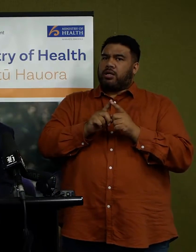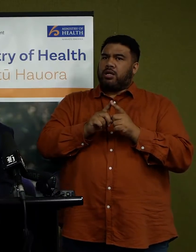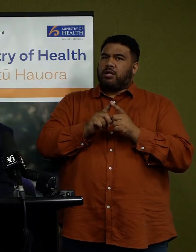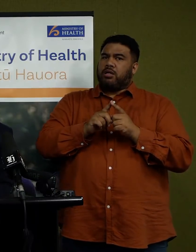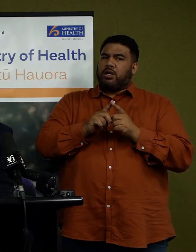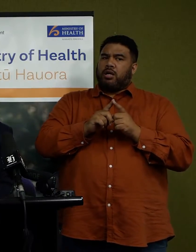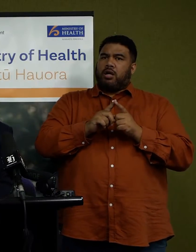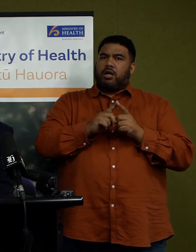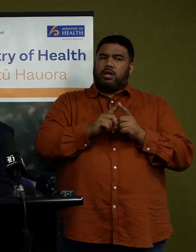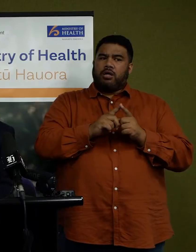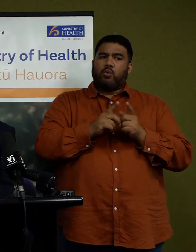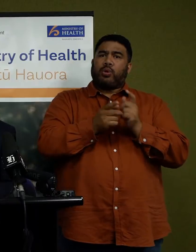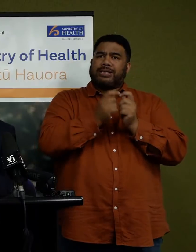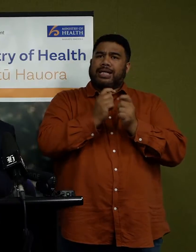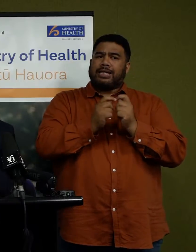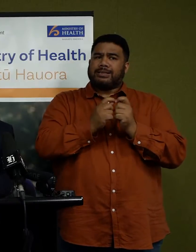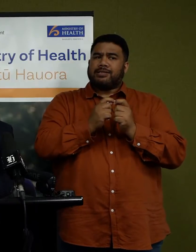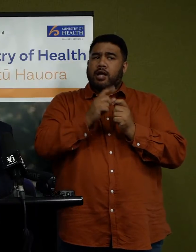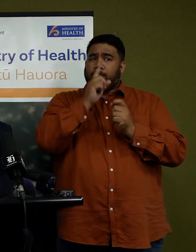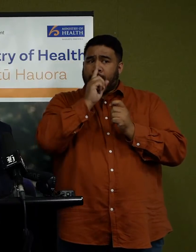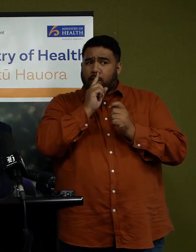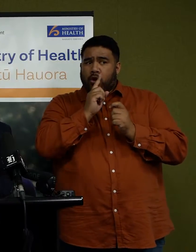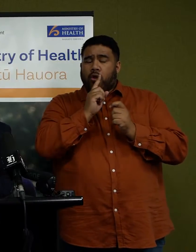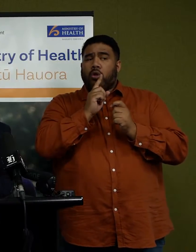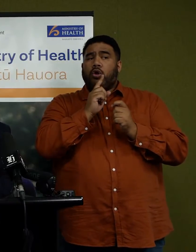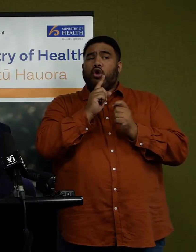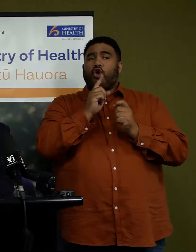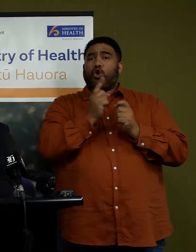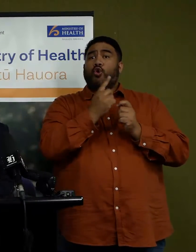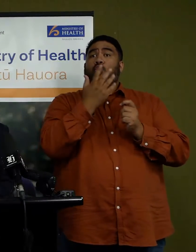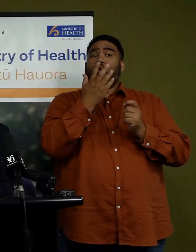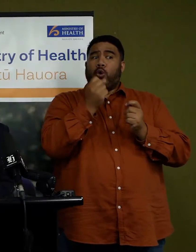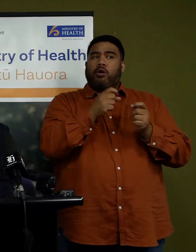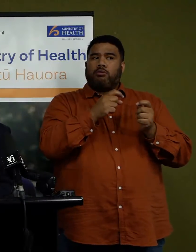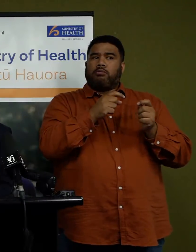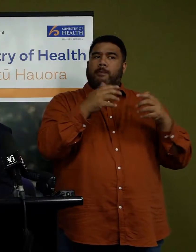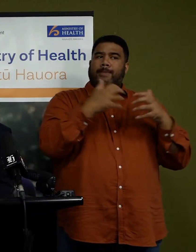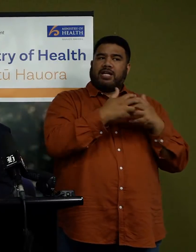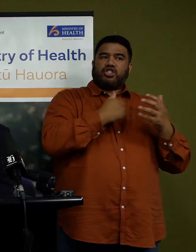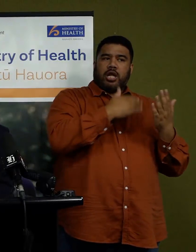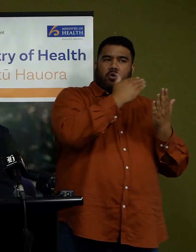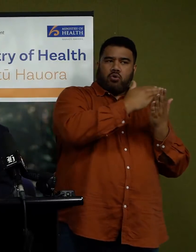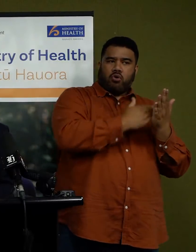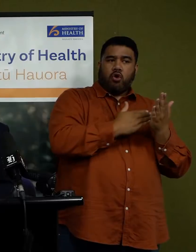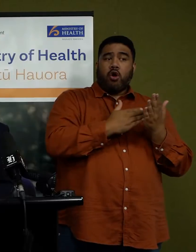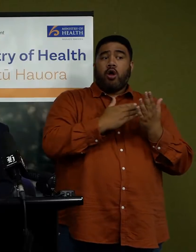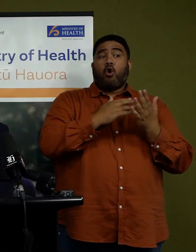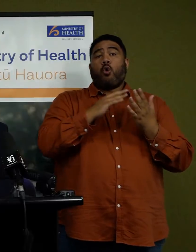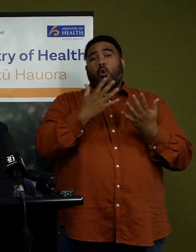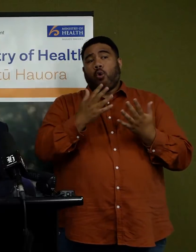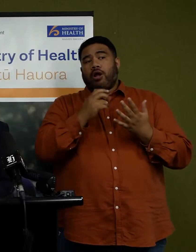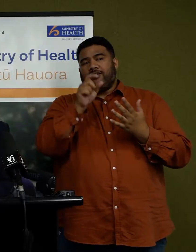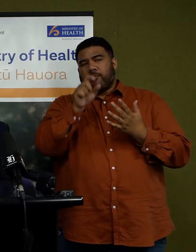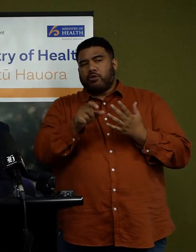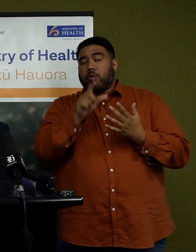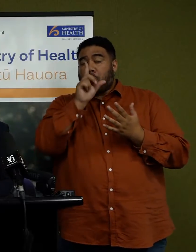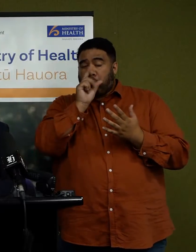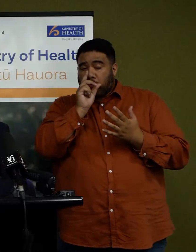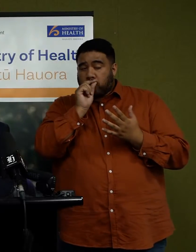It means we are testing people who may not quite fit the case definition. But there is enough suspicion. And secondly, at the media standup yesterday,